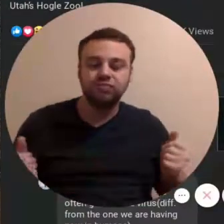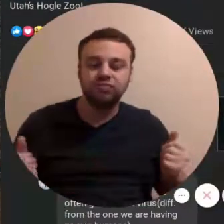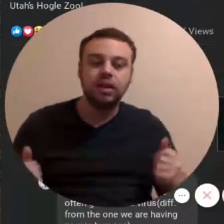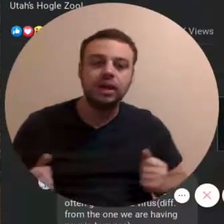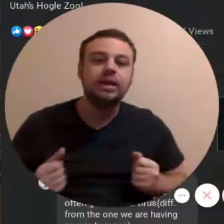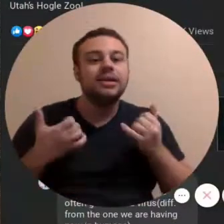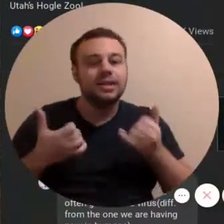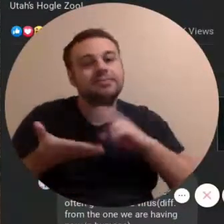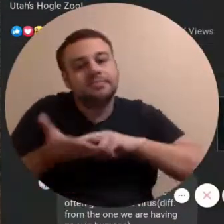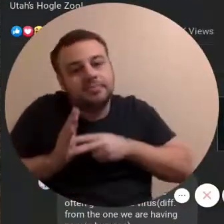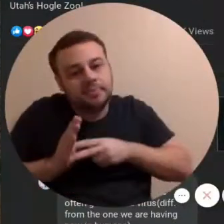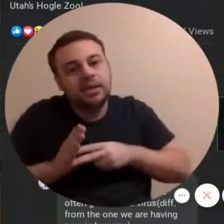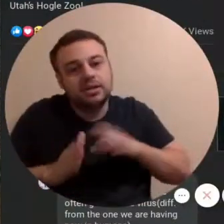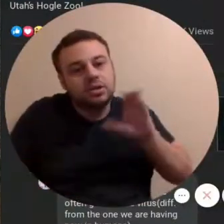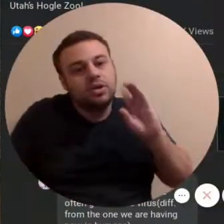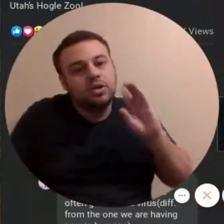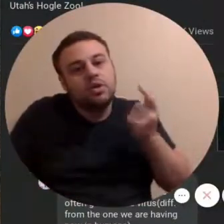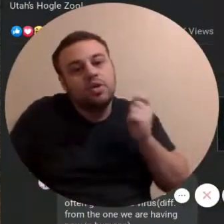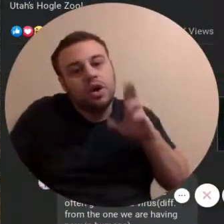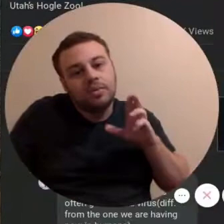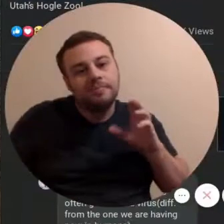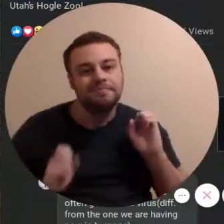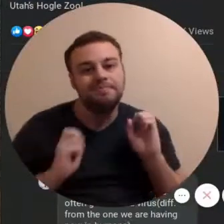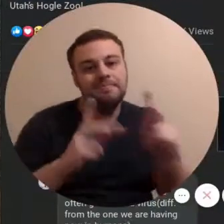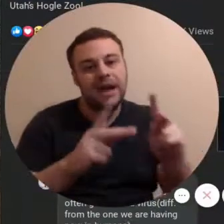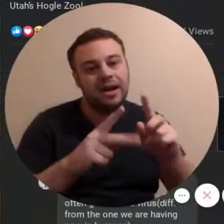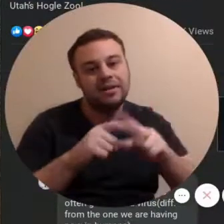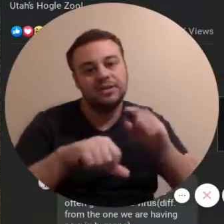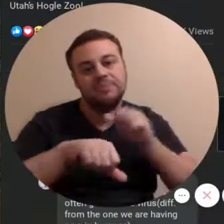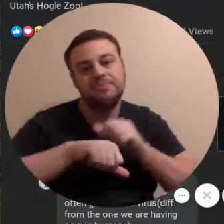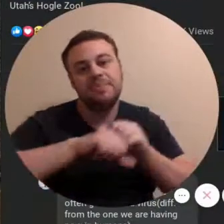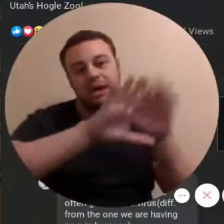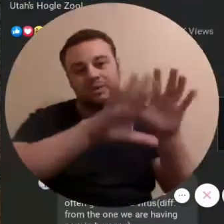north into the mountains, as the deer leave the neighborhood. But it's